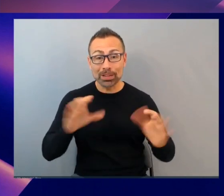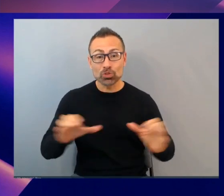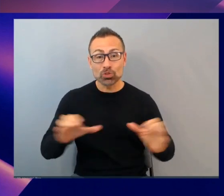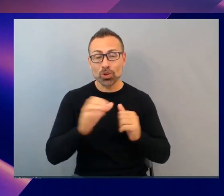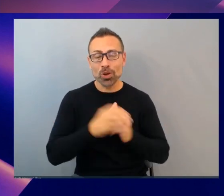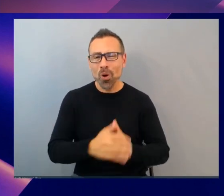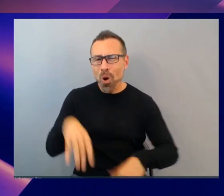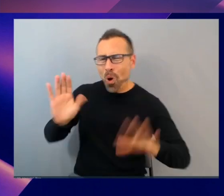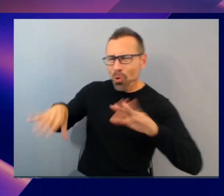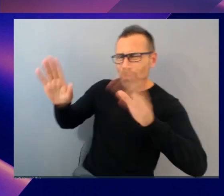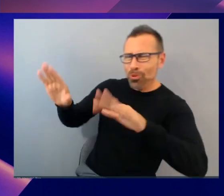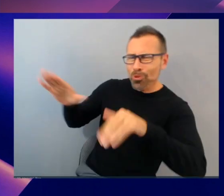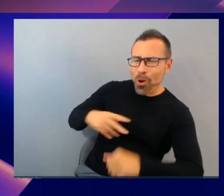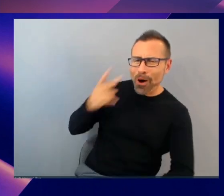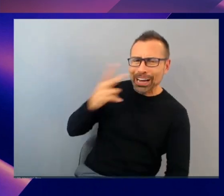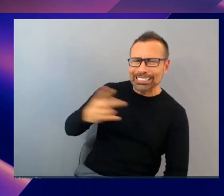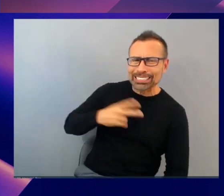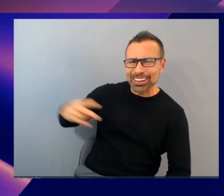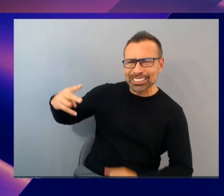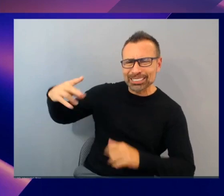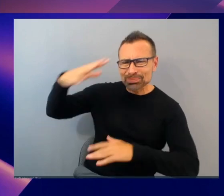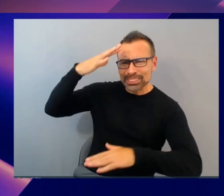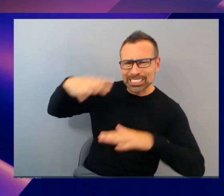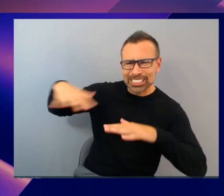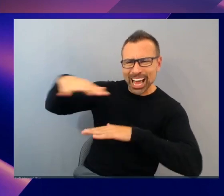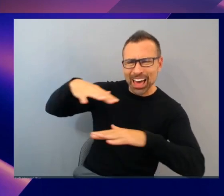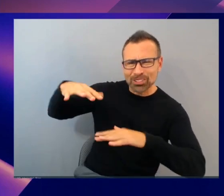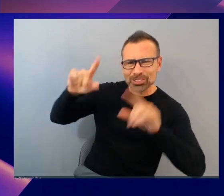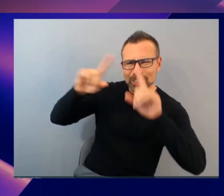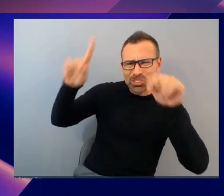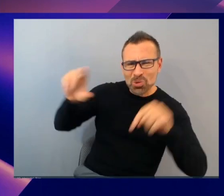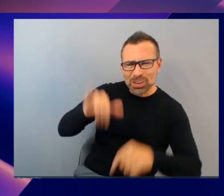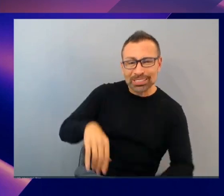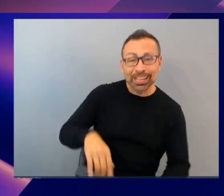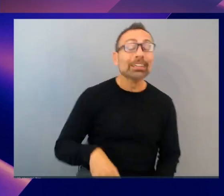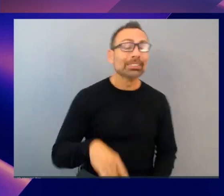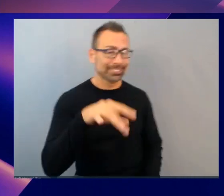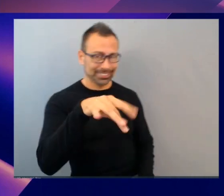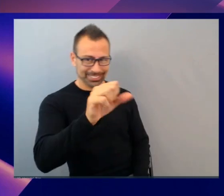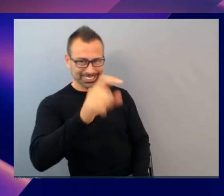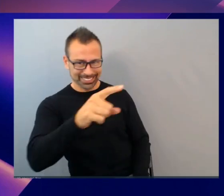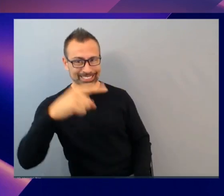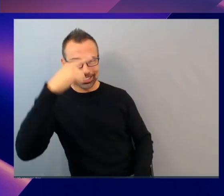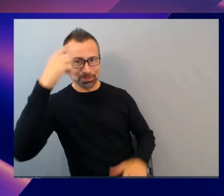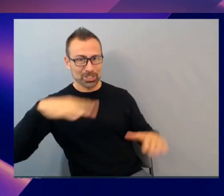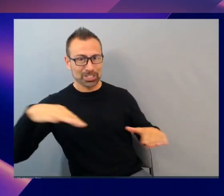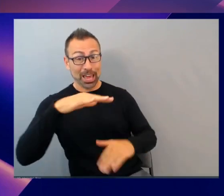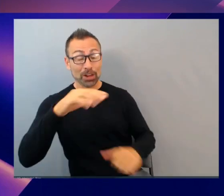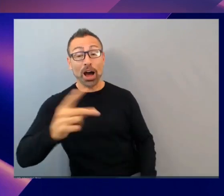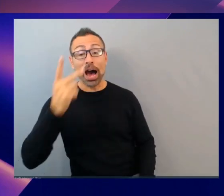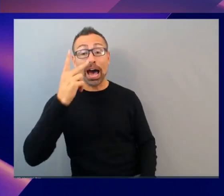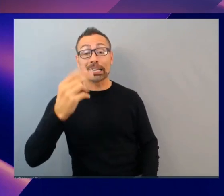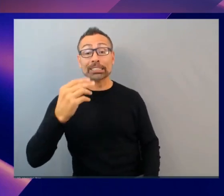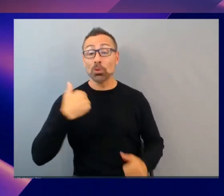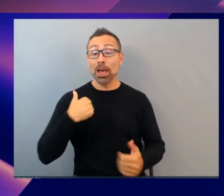there were some shadows, what were those? Yeah, there are some shadows here, and I can see there are some drones flying over my head,